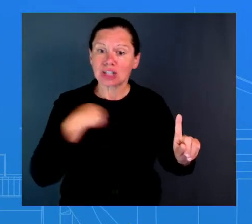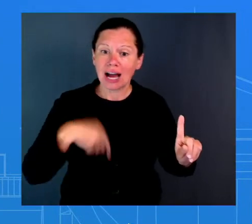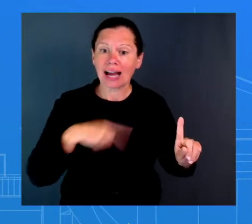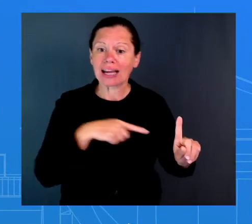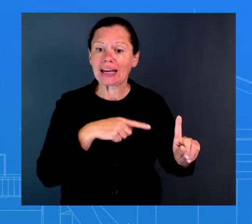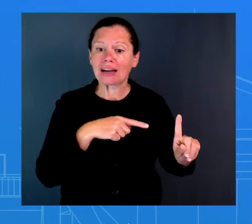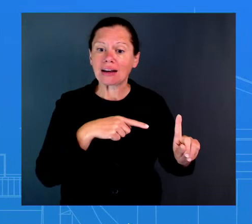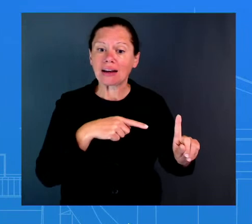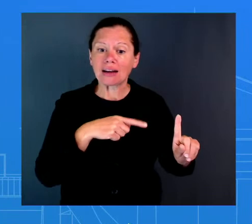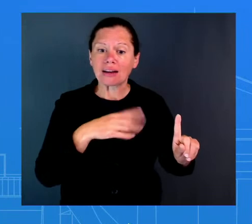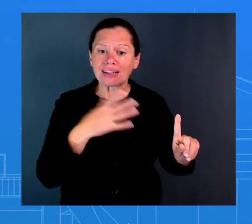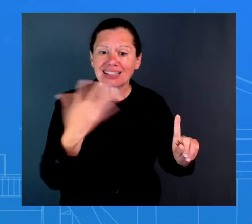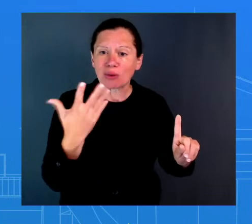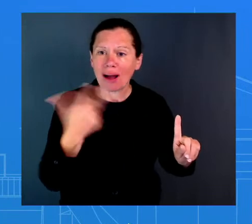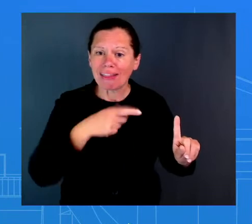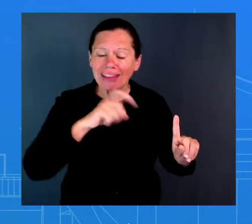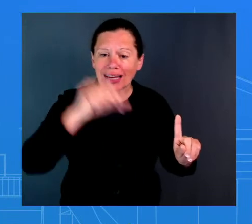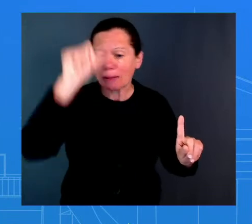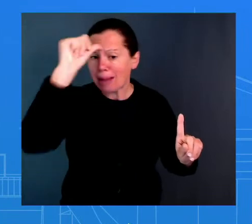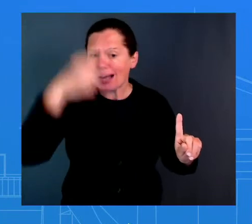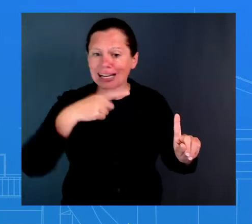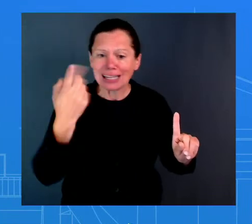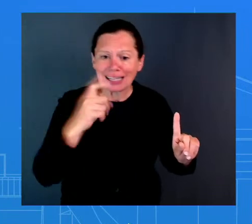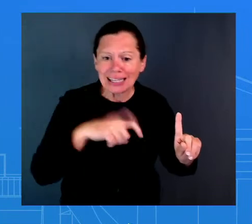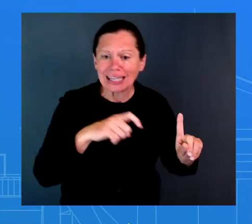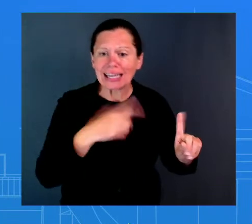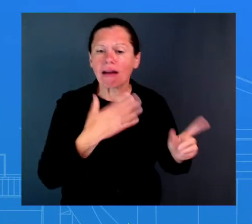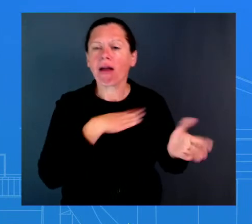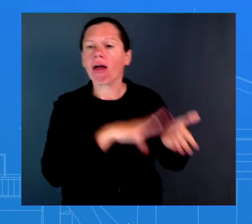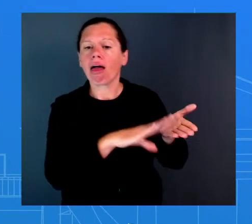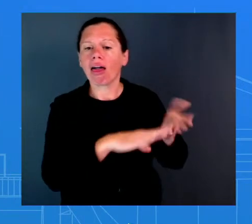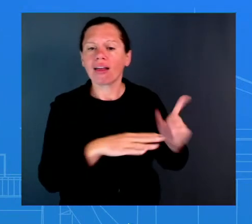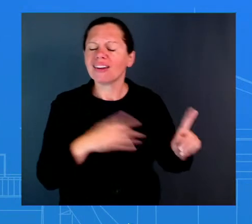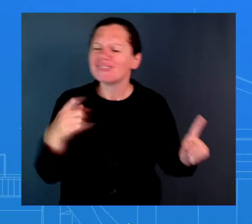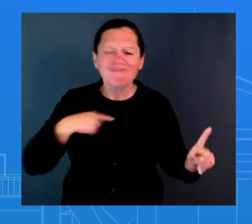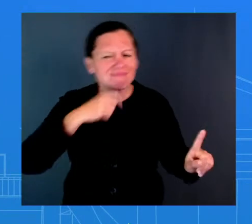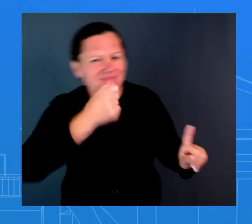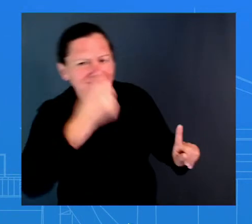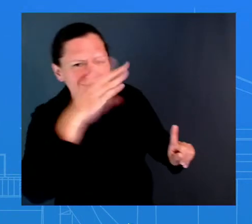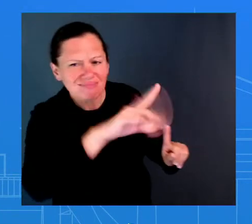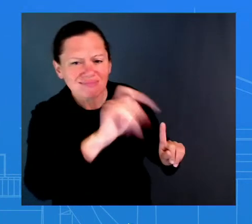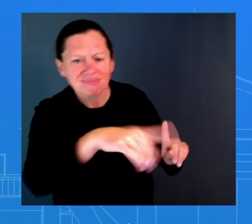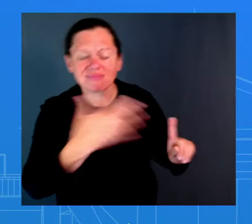Mr. Sullivan: Can -- can you repeat the question? The Press: Yeah, sure. You've laid out how -- how the President has been standing for Russia through action.